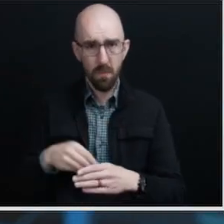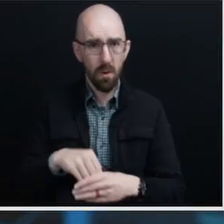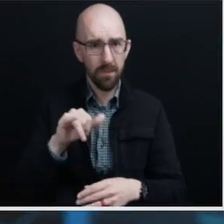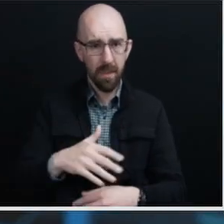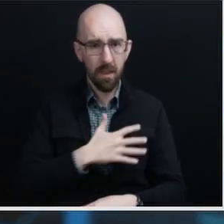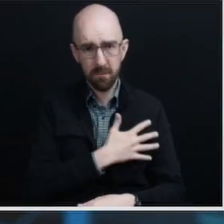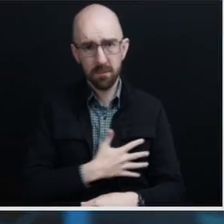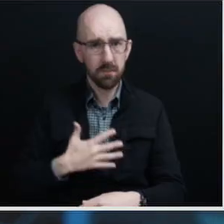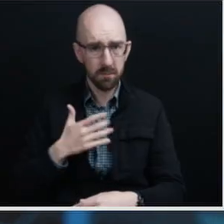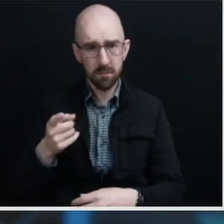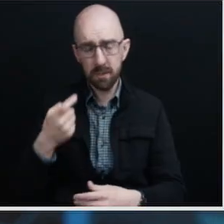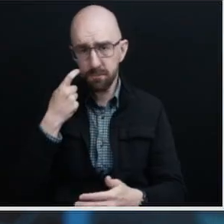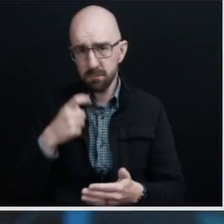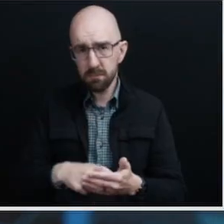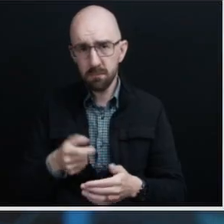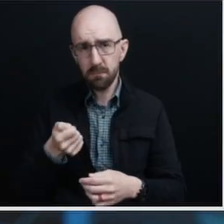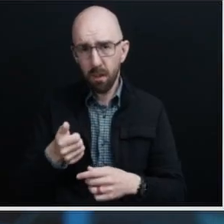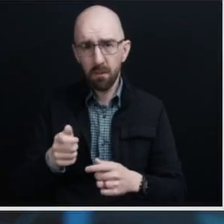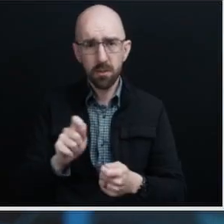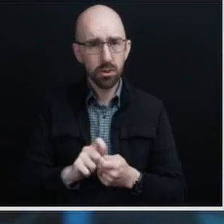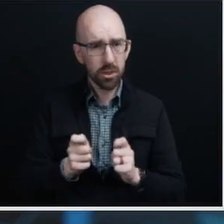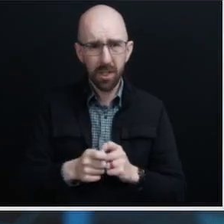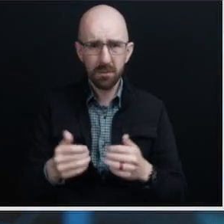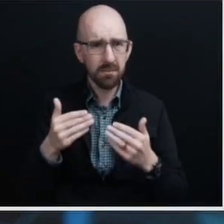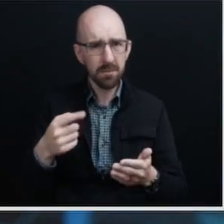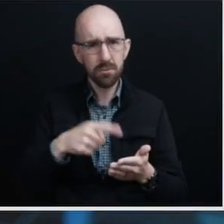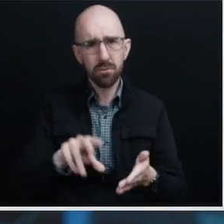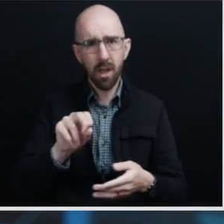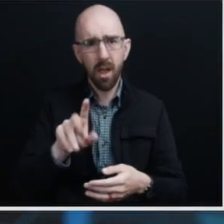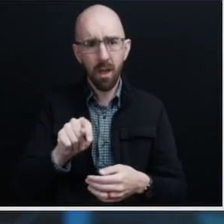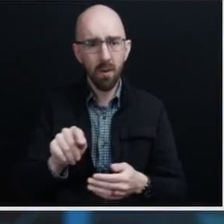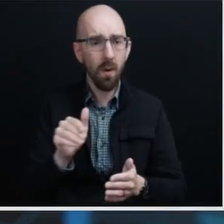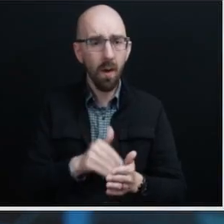seeing a small change, they should really get it checked out. Oftentimes, male breast cancers,